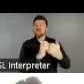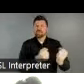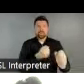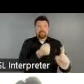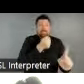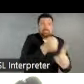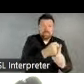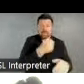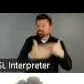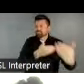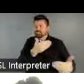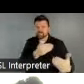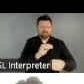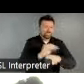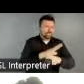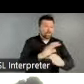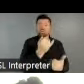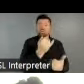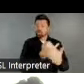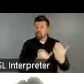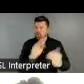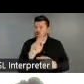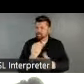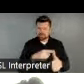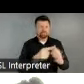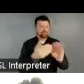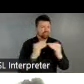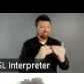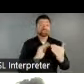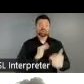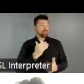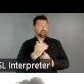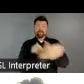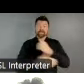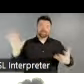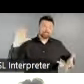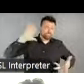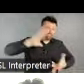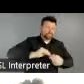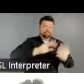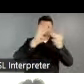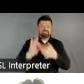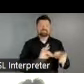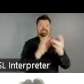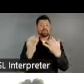our communities and our country. As a result, we're meeting mission through additional and